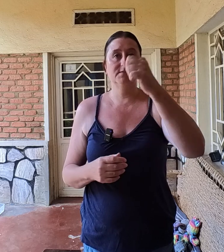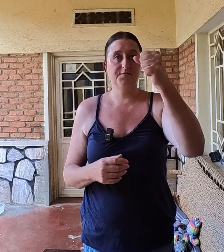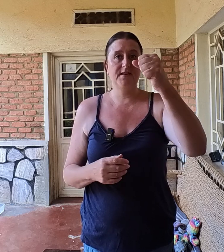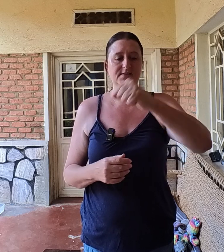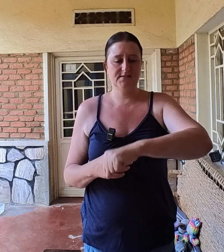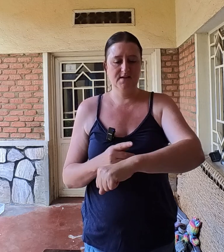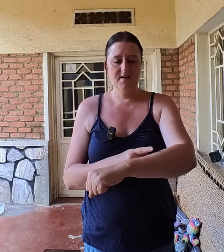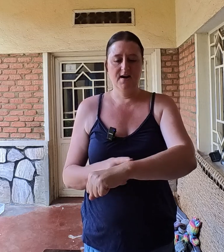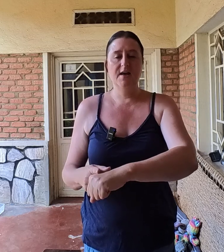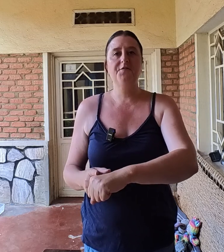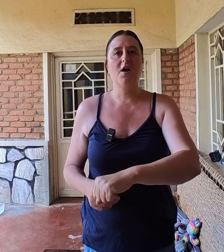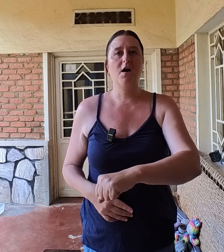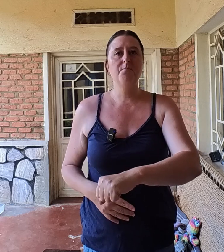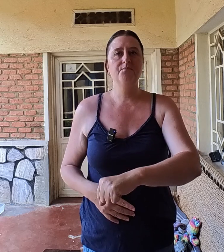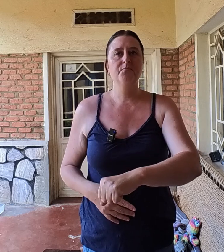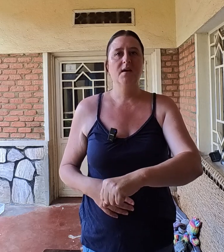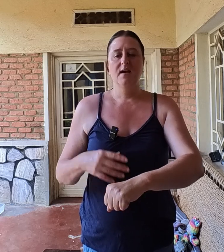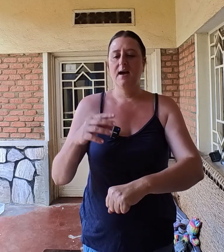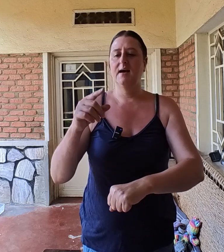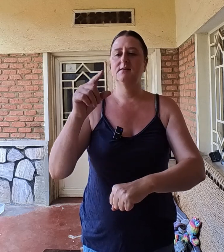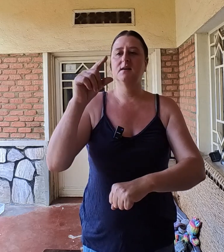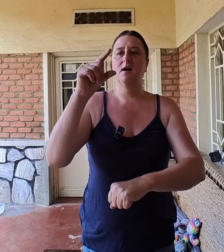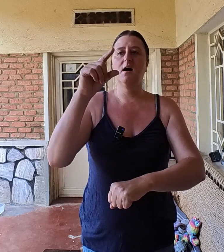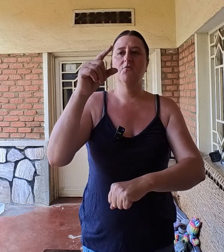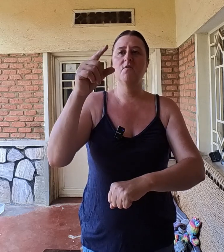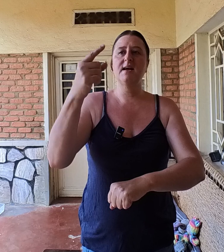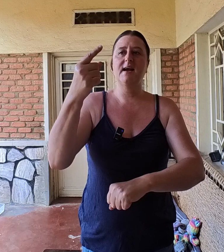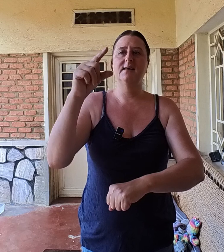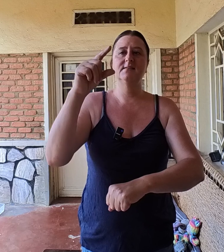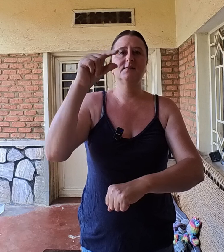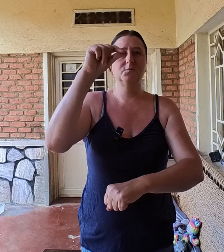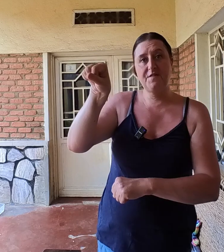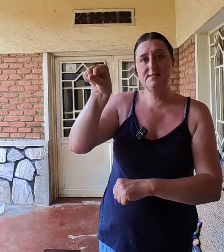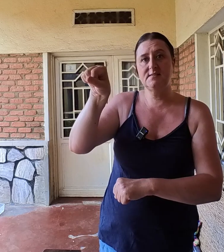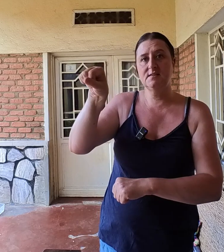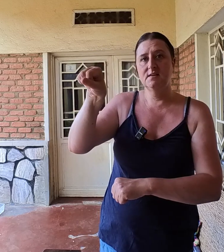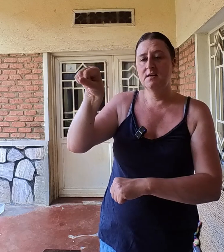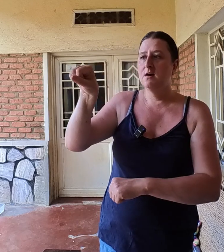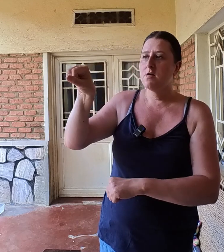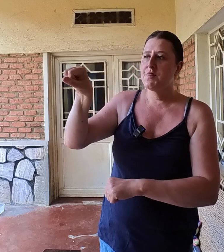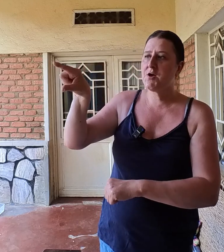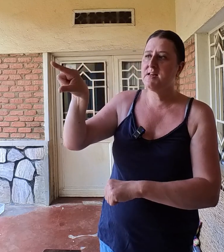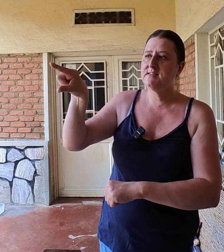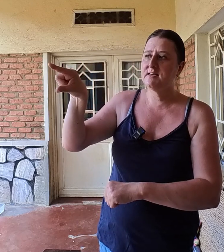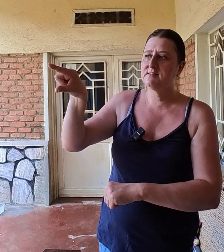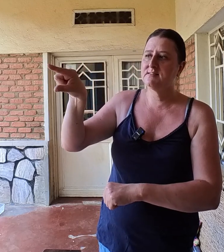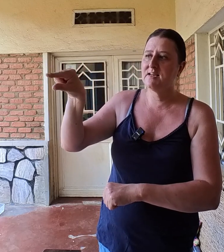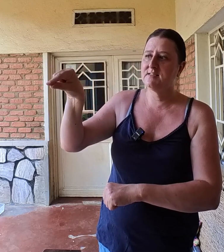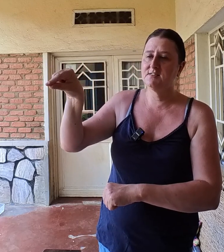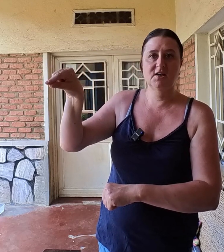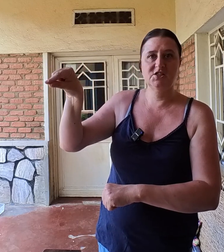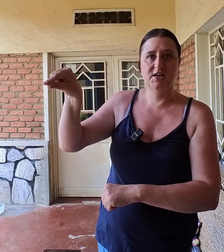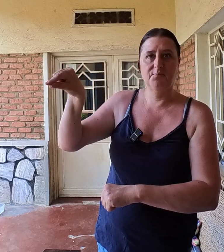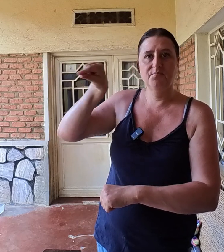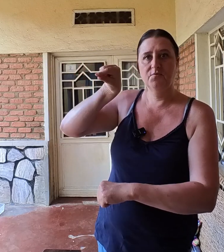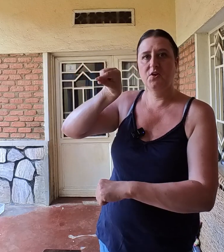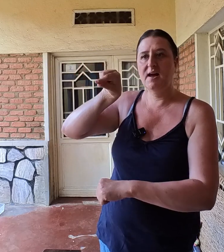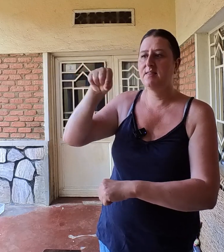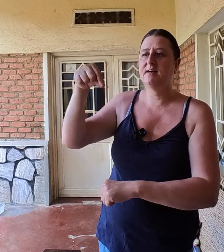as a fist, our left arm, and our right hand, the fist thumb and index extended and touching, so like